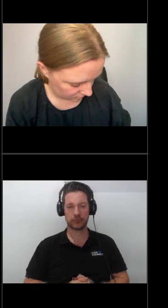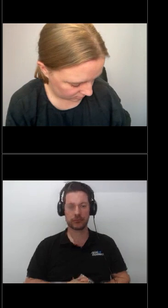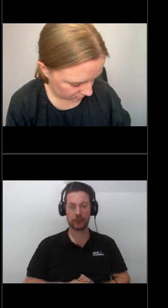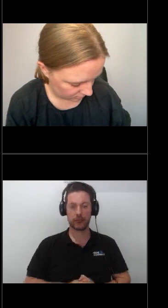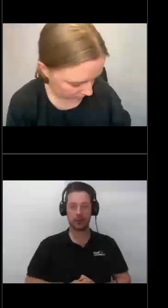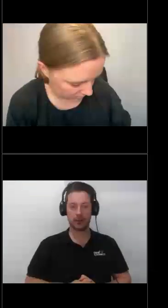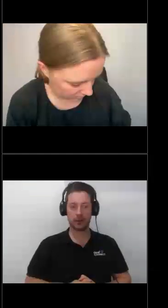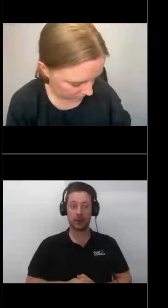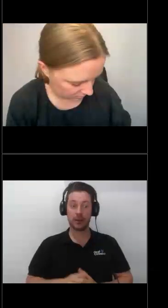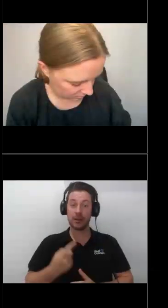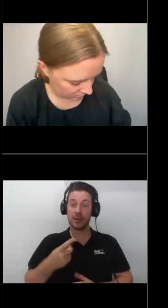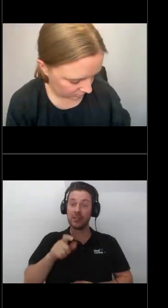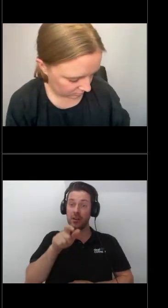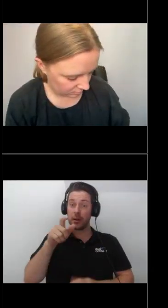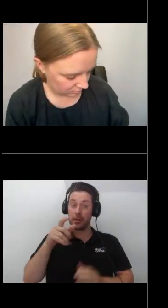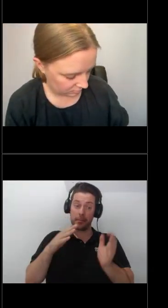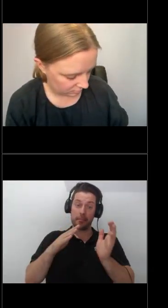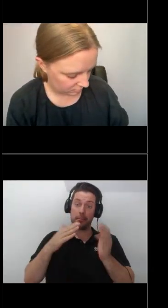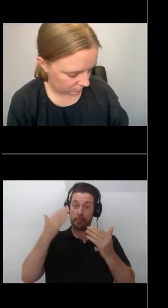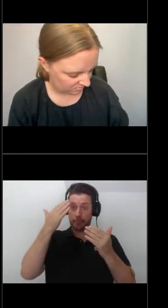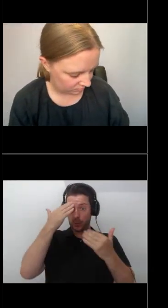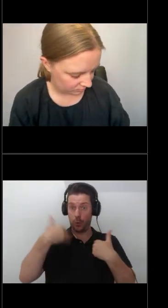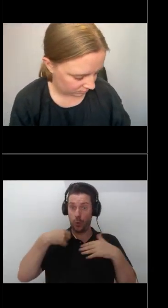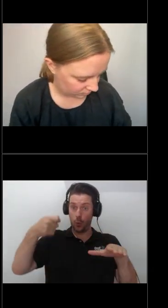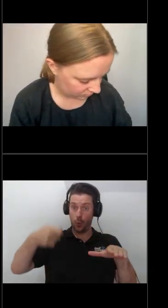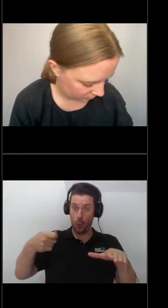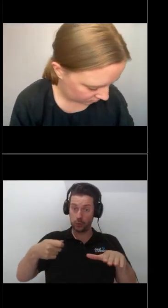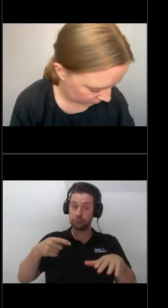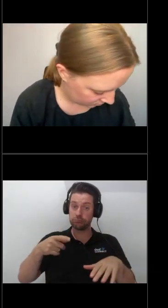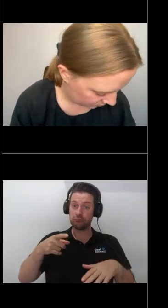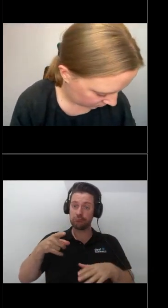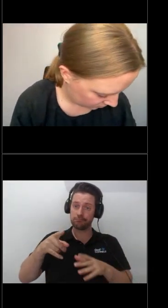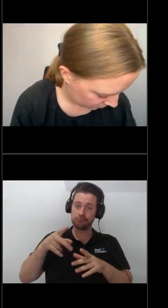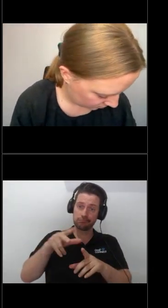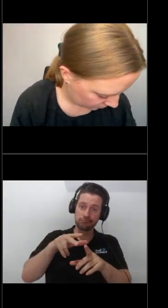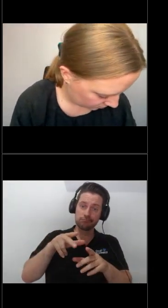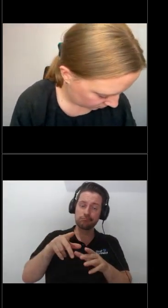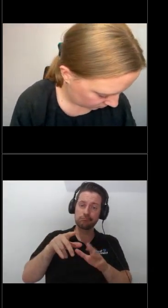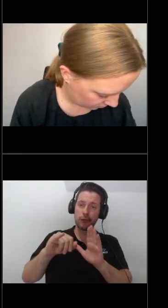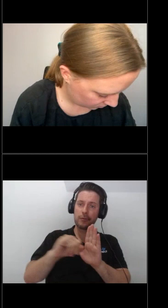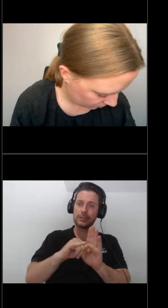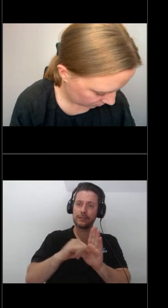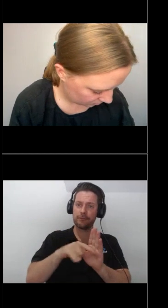on a mental health court but is fit to trial, they're not necessarily happy with that decision.